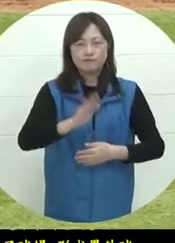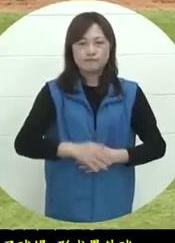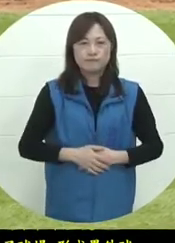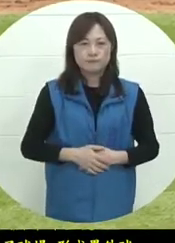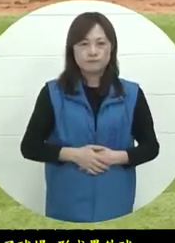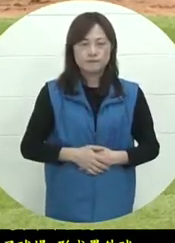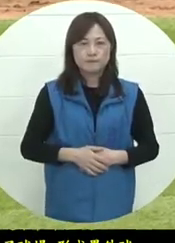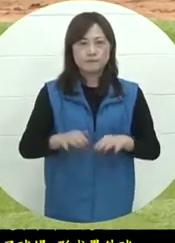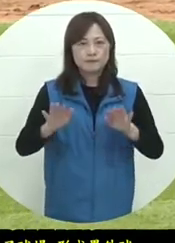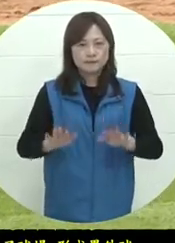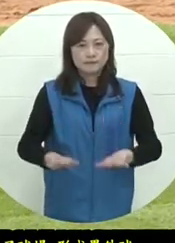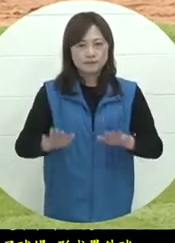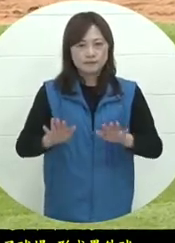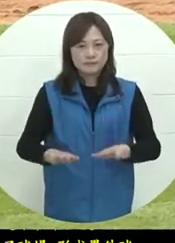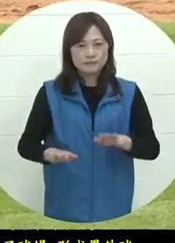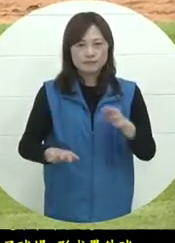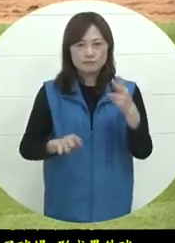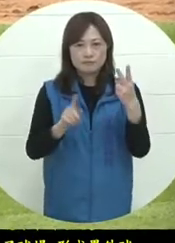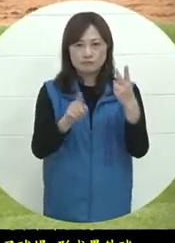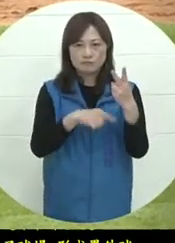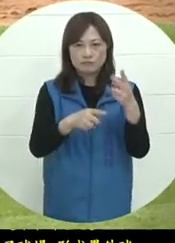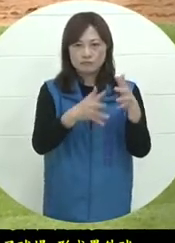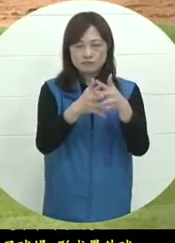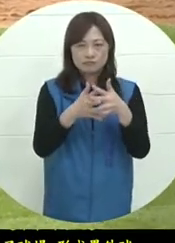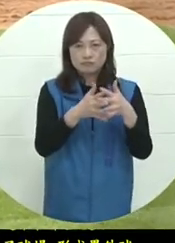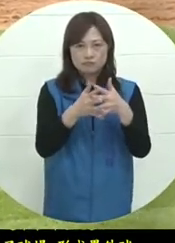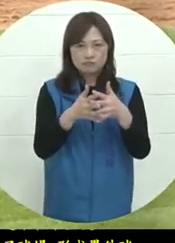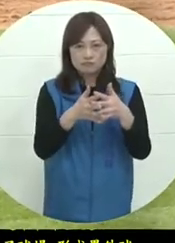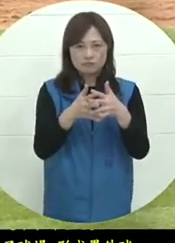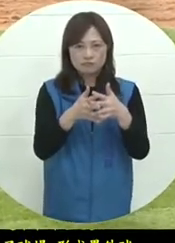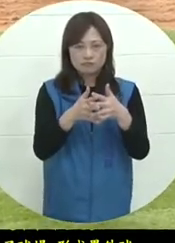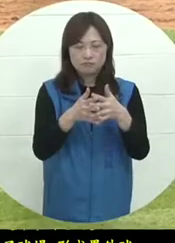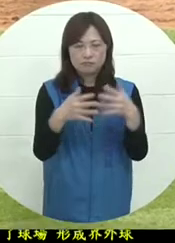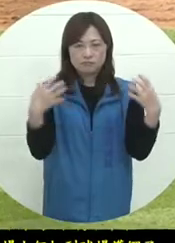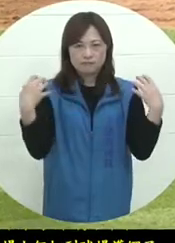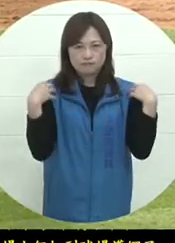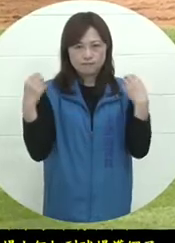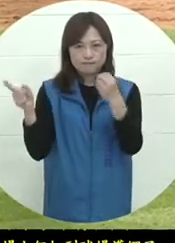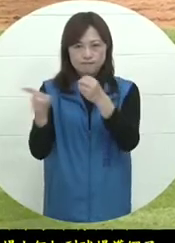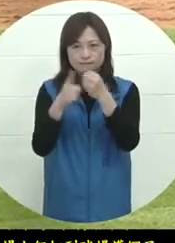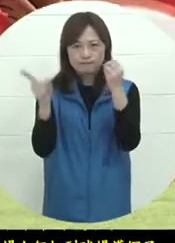, today Win and Anderson also serve as the center scorers of this 4-5-2 ball . It seems